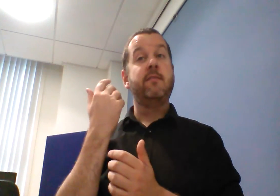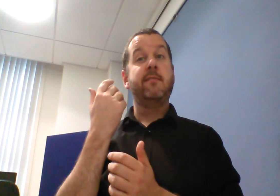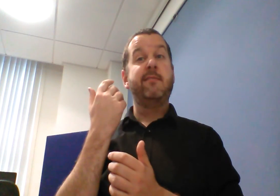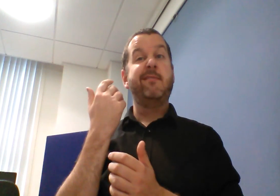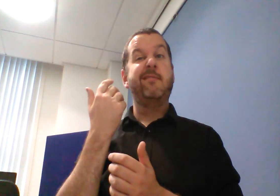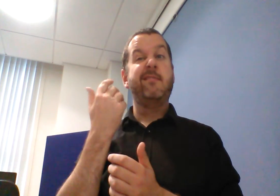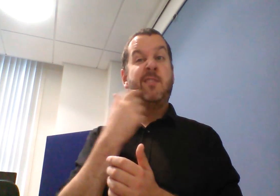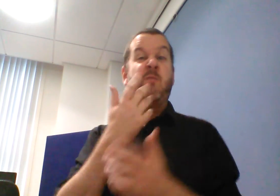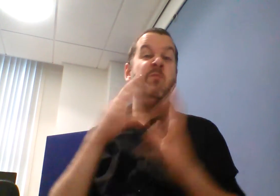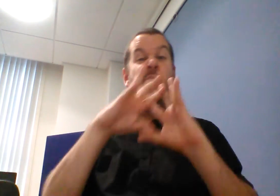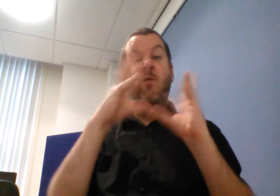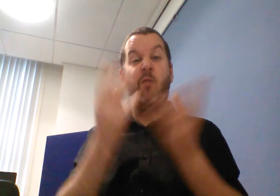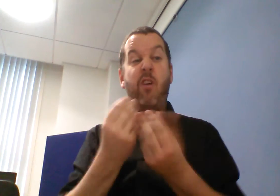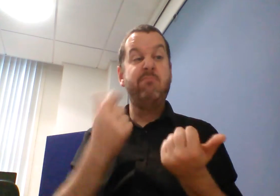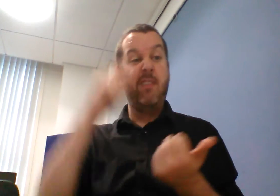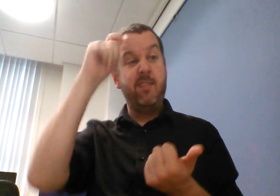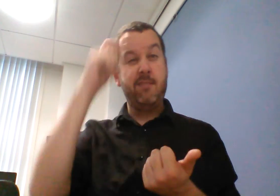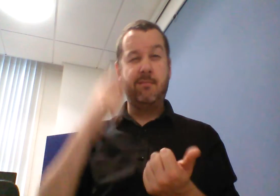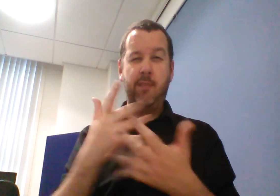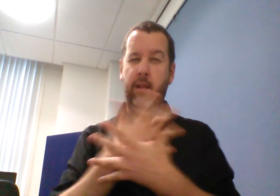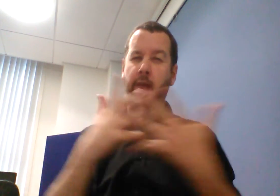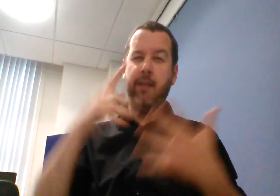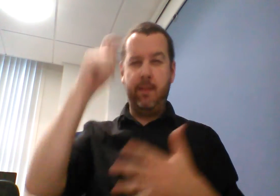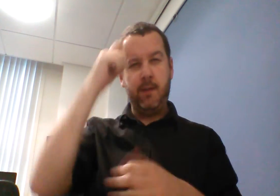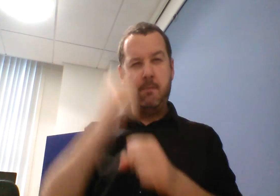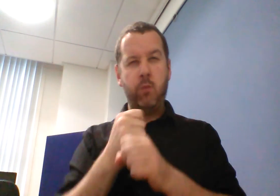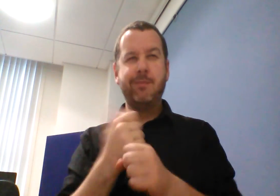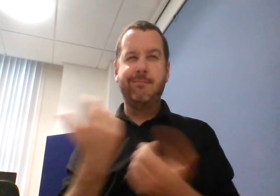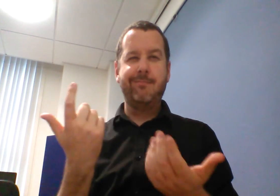So overall I think there is a lot to think about there.